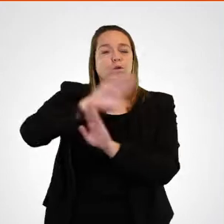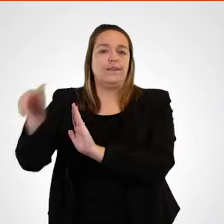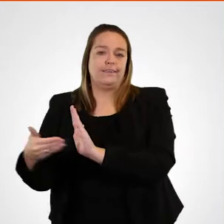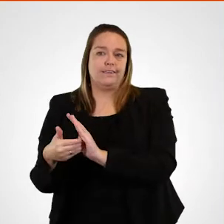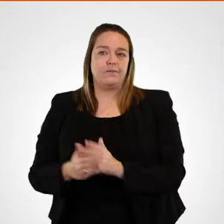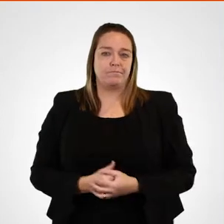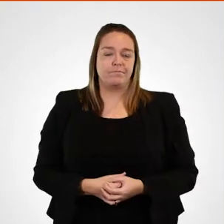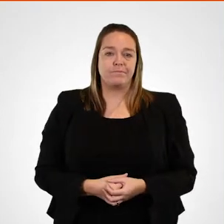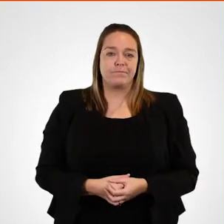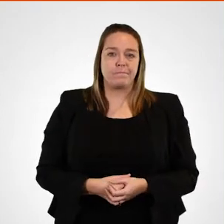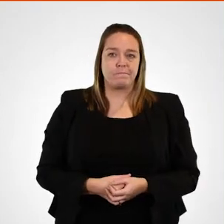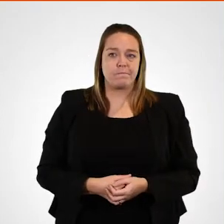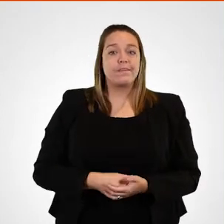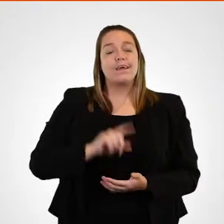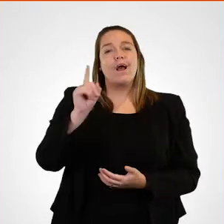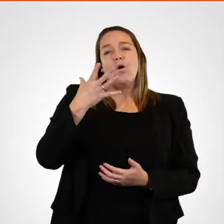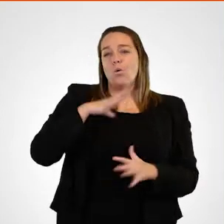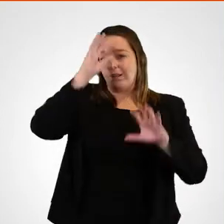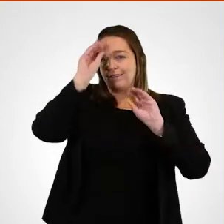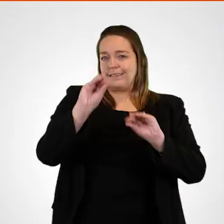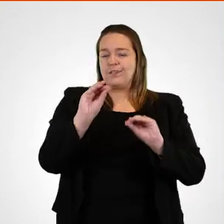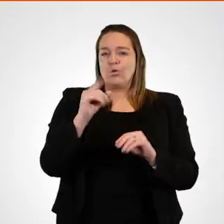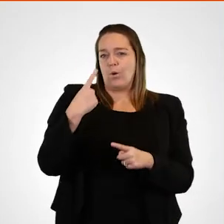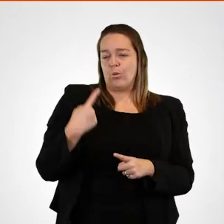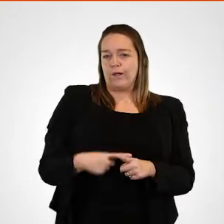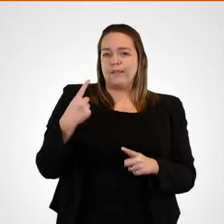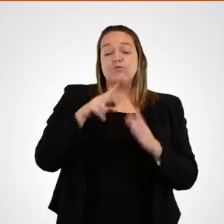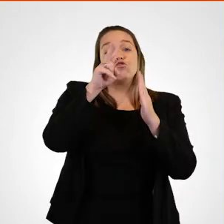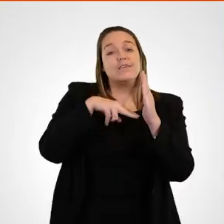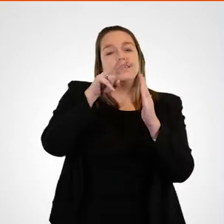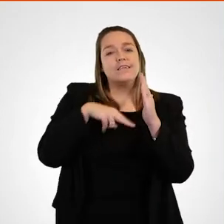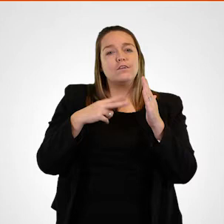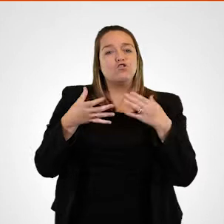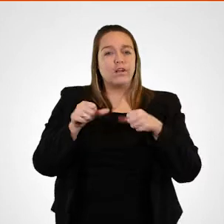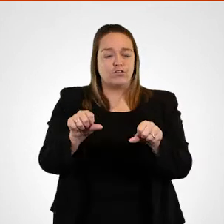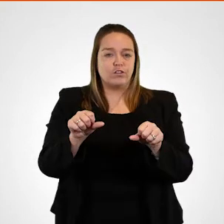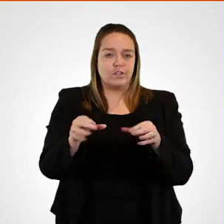OK, what I would like to do is to teach you one quick reading strategy